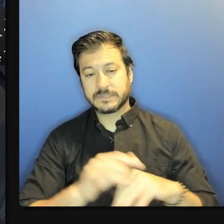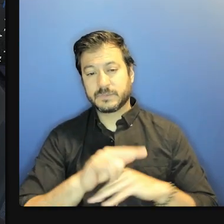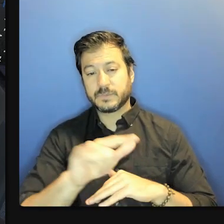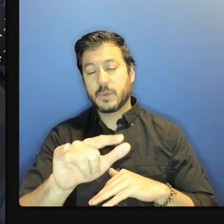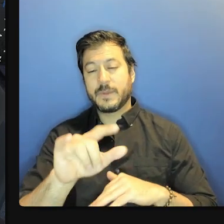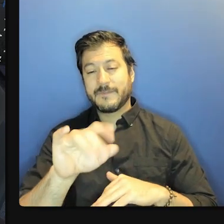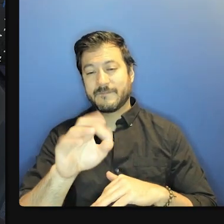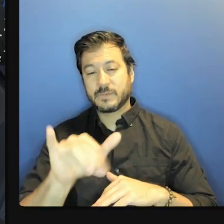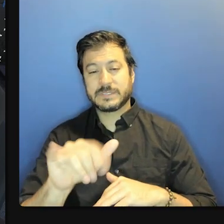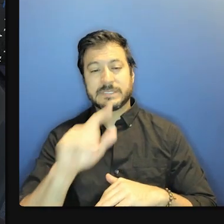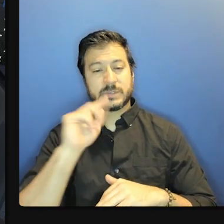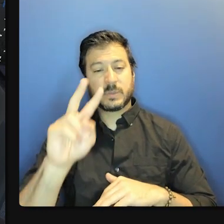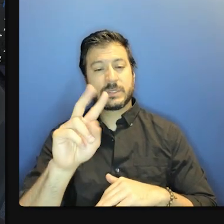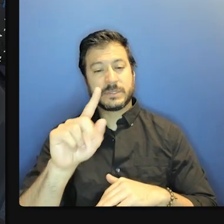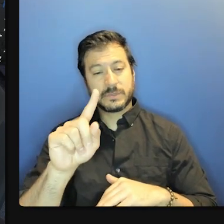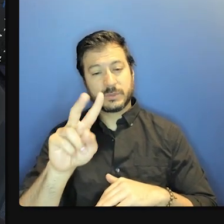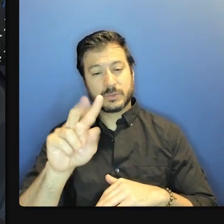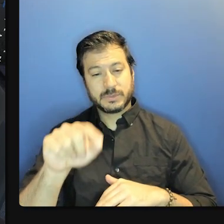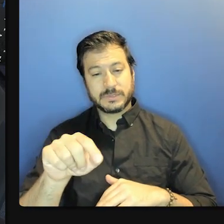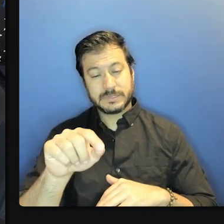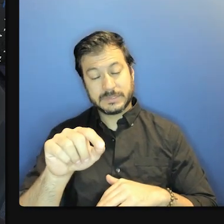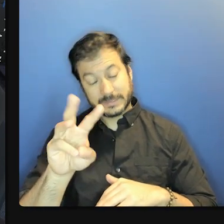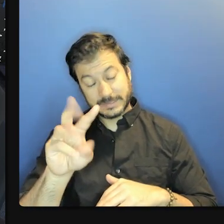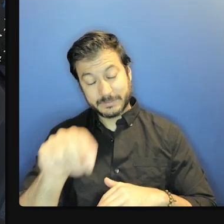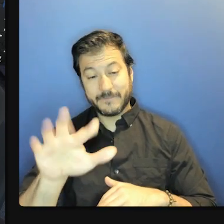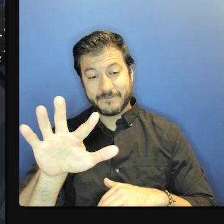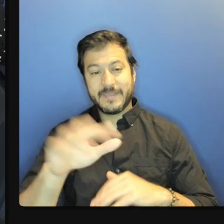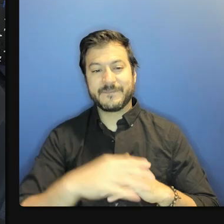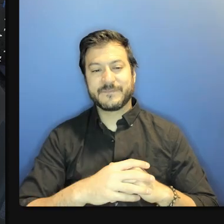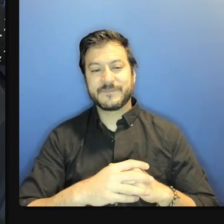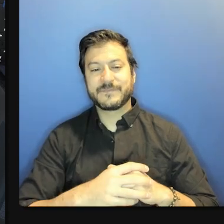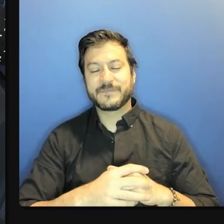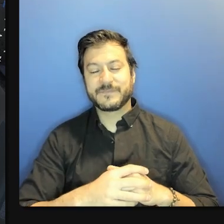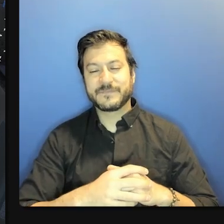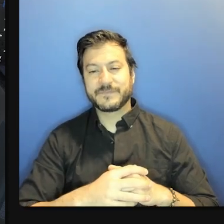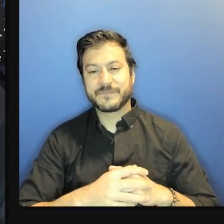Departure frequency is 126.5, squawk 4372.